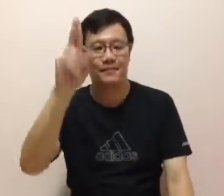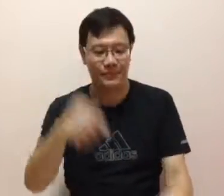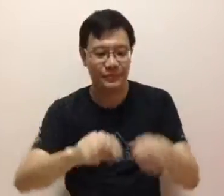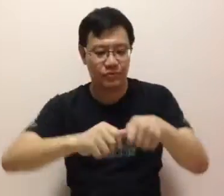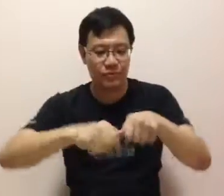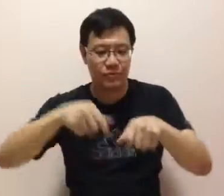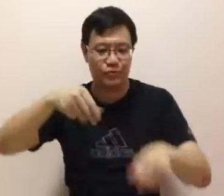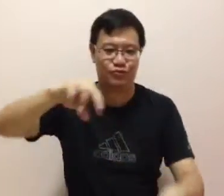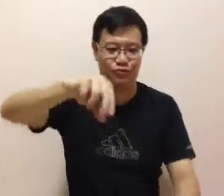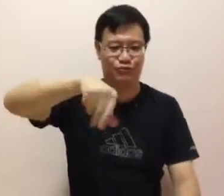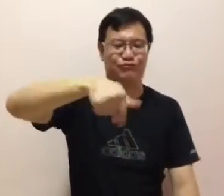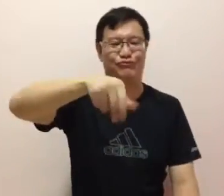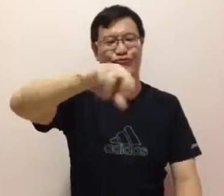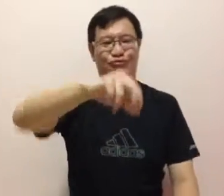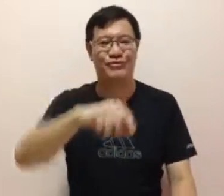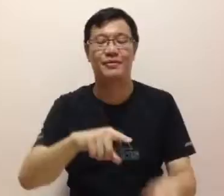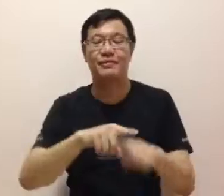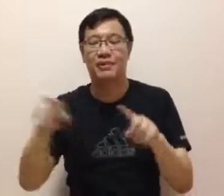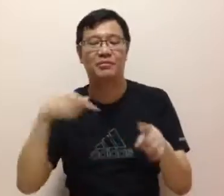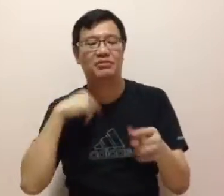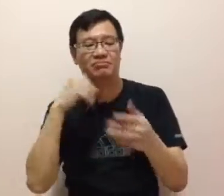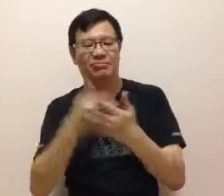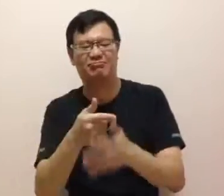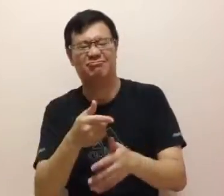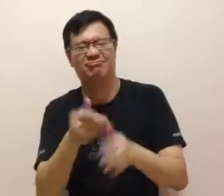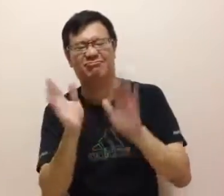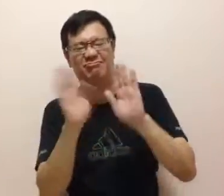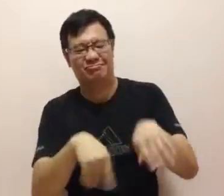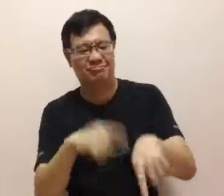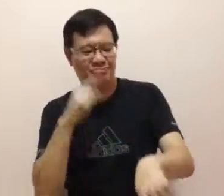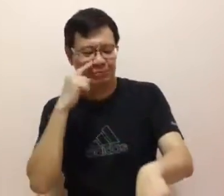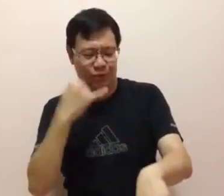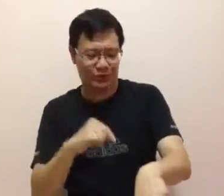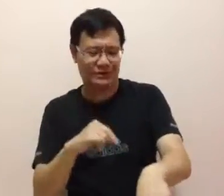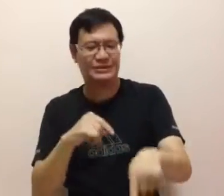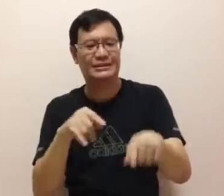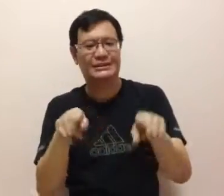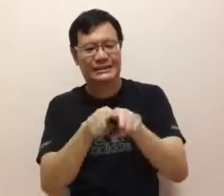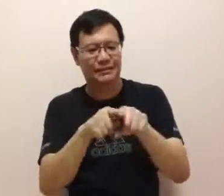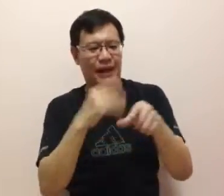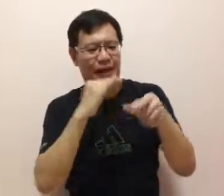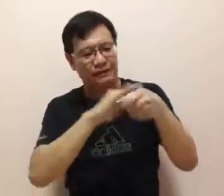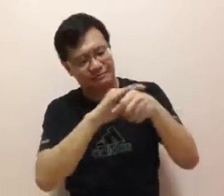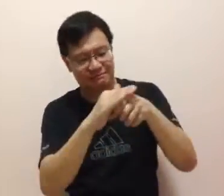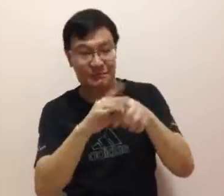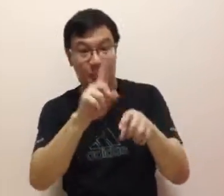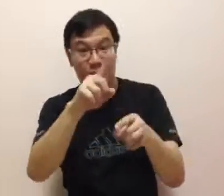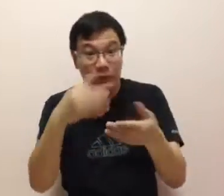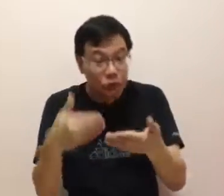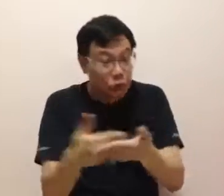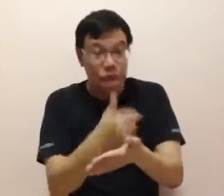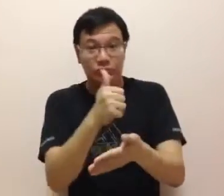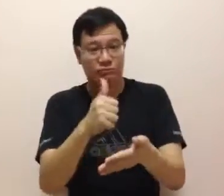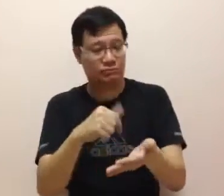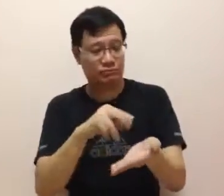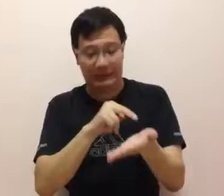It is a wind up toy. But my daughters commented that those were boring. They said it was similar to a newer toy